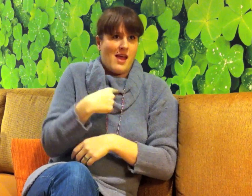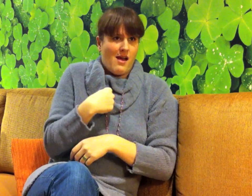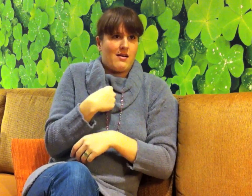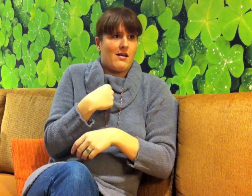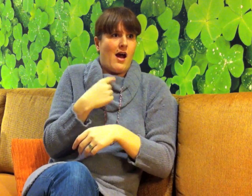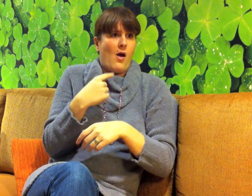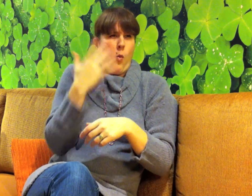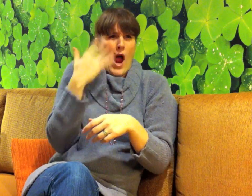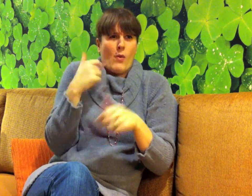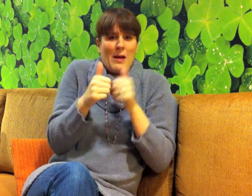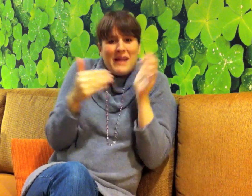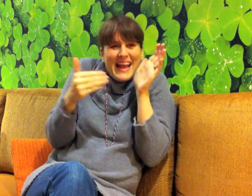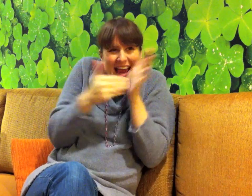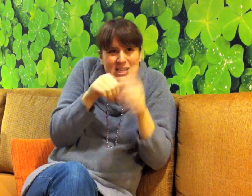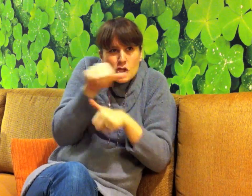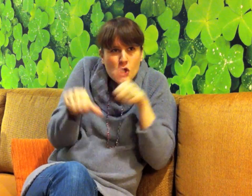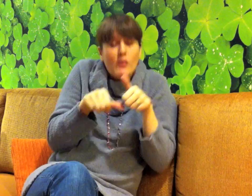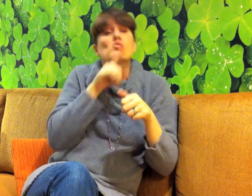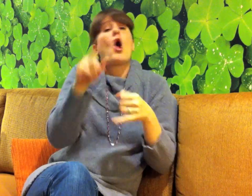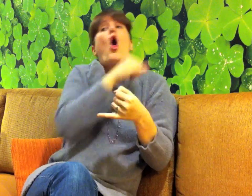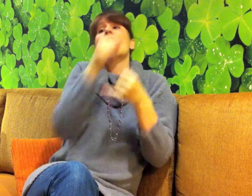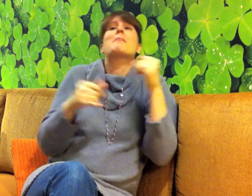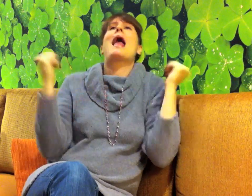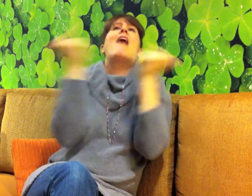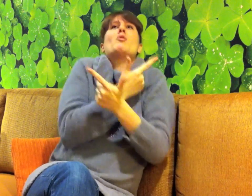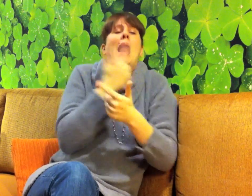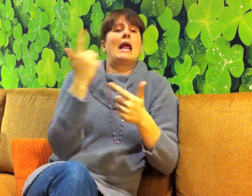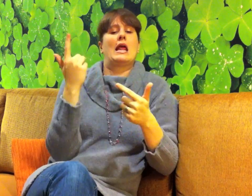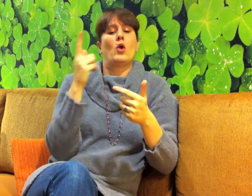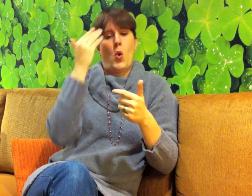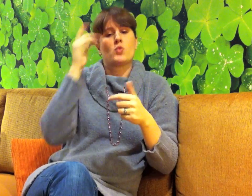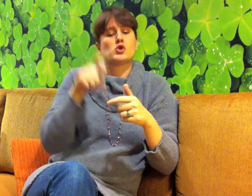Why are we competing AGAINST each other? Ultimately, everyone should know to